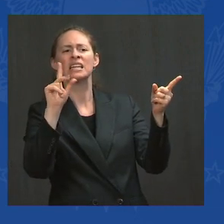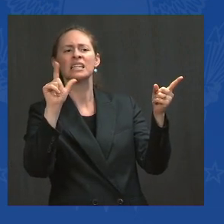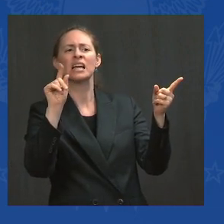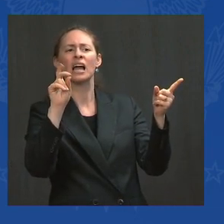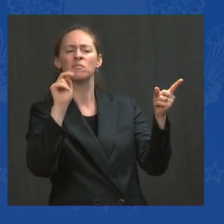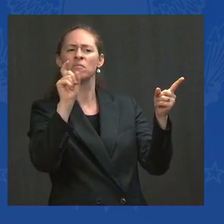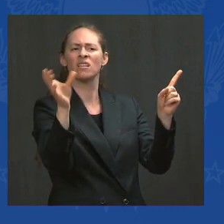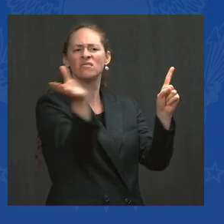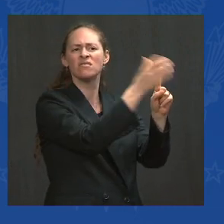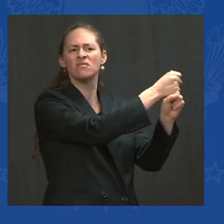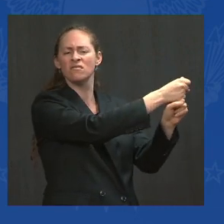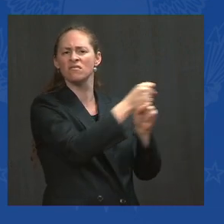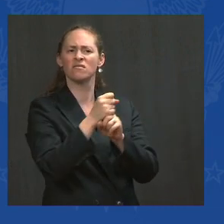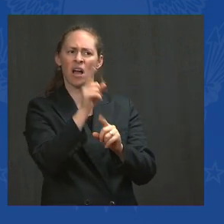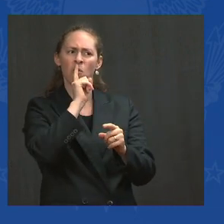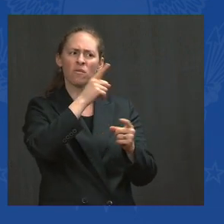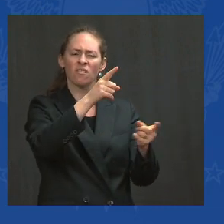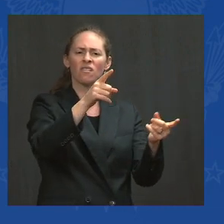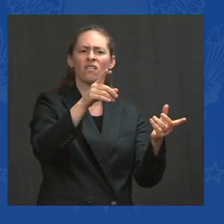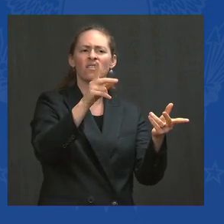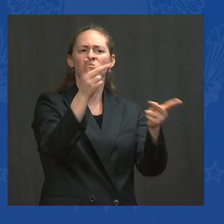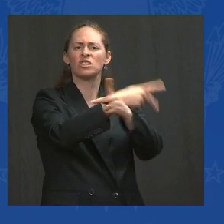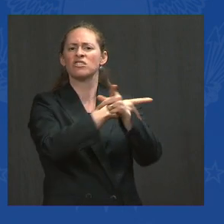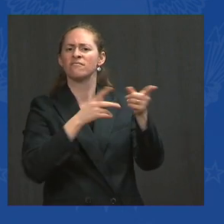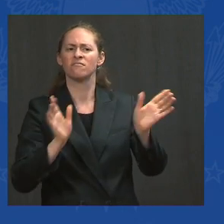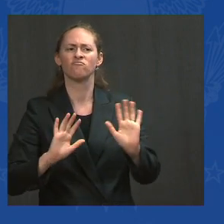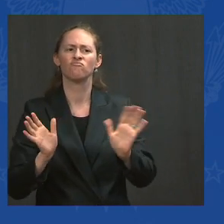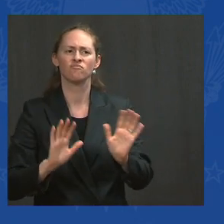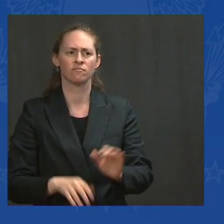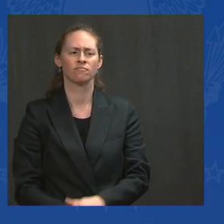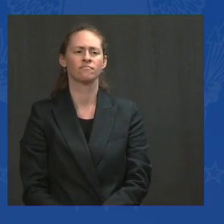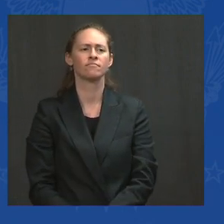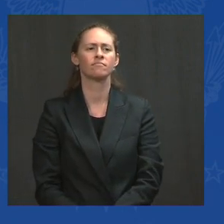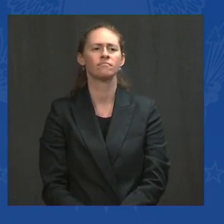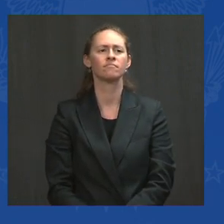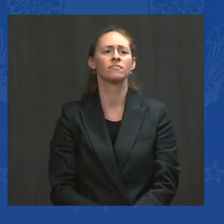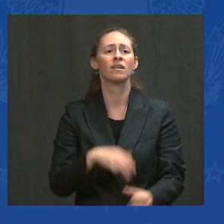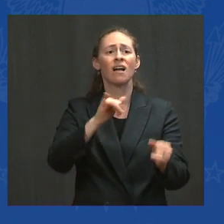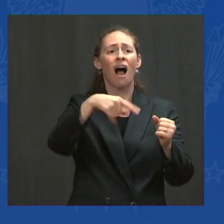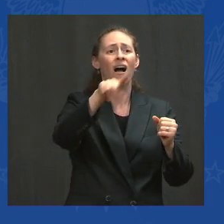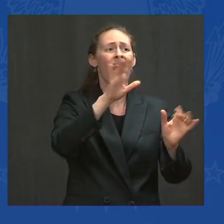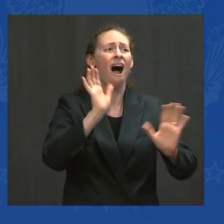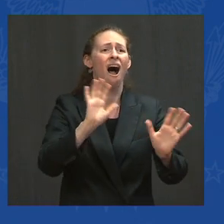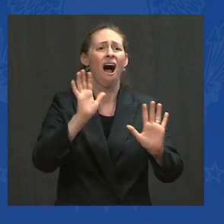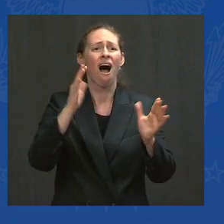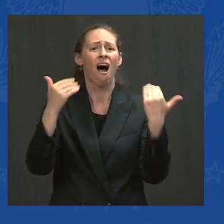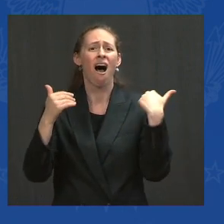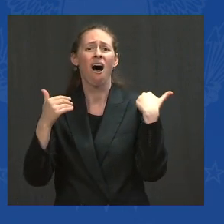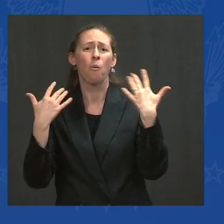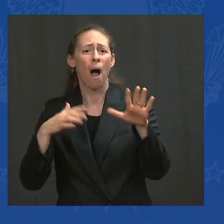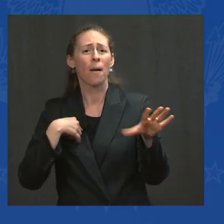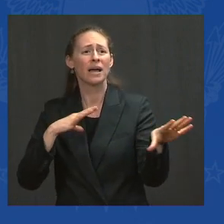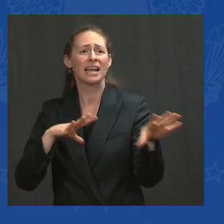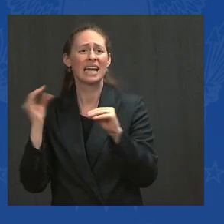to go after our country. And then we're going to have to leave." And a young woman said, "You can't leave. You can't leave." It was -- it was heartbreaking.